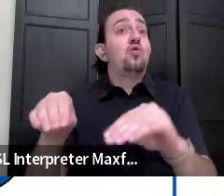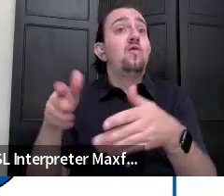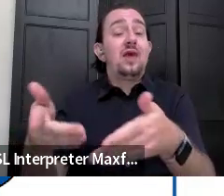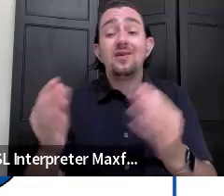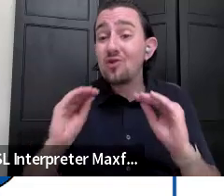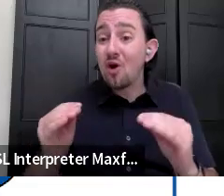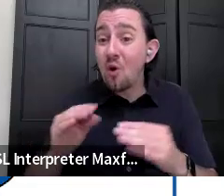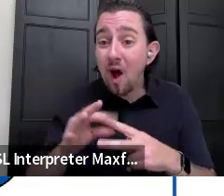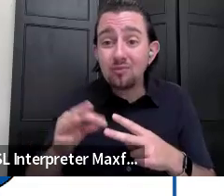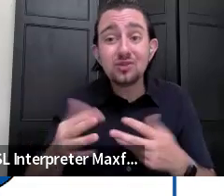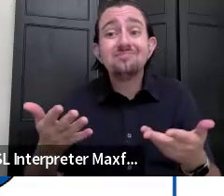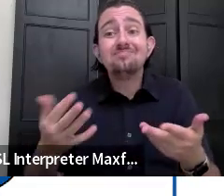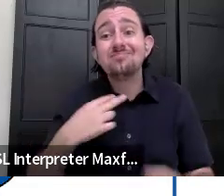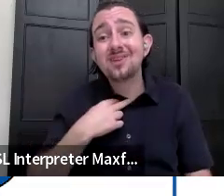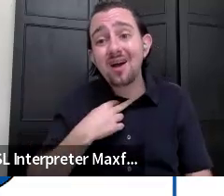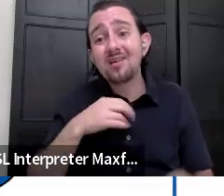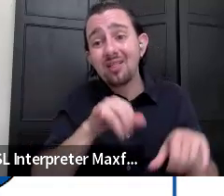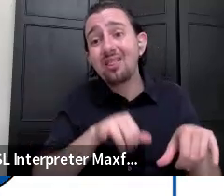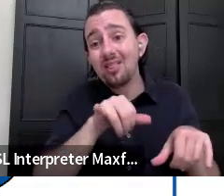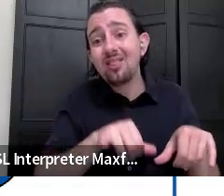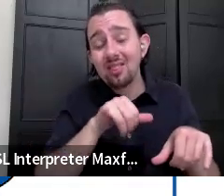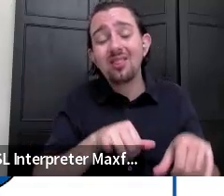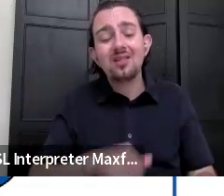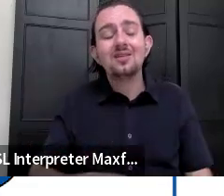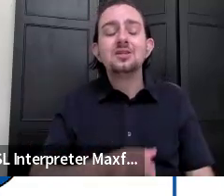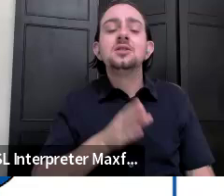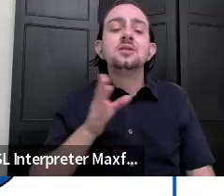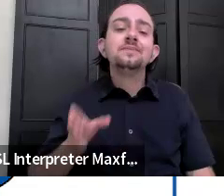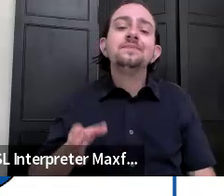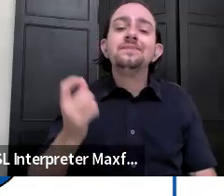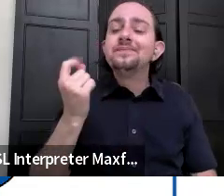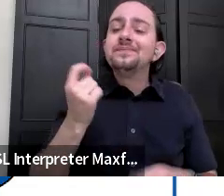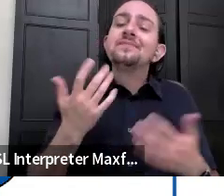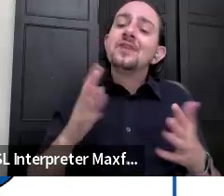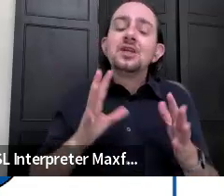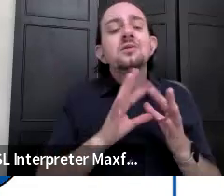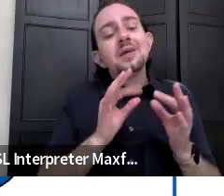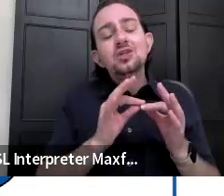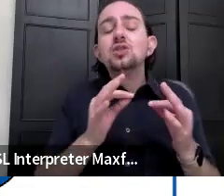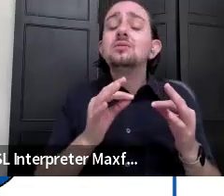And there's also in addition to housing and employment and many other areas, also just